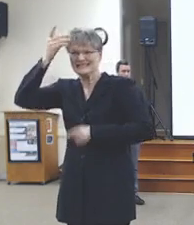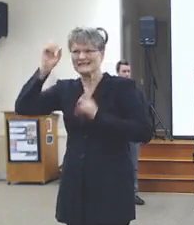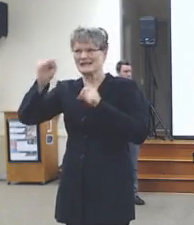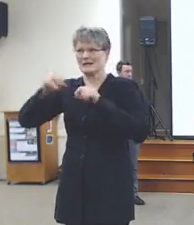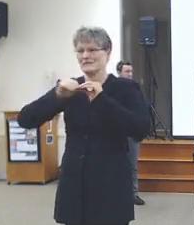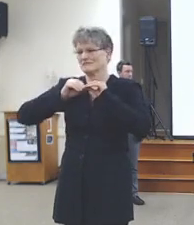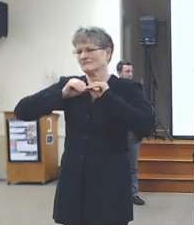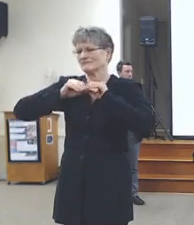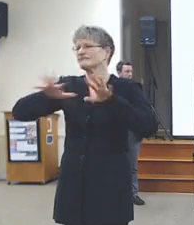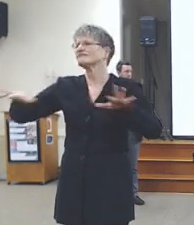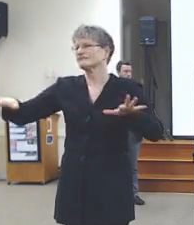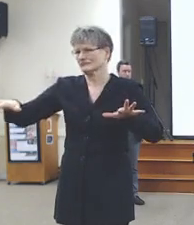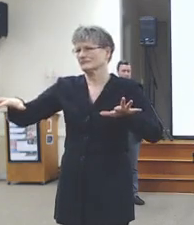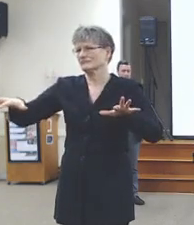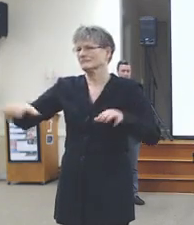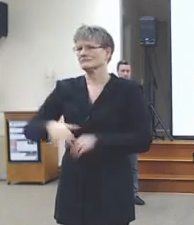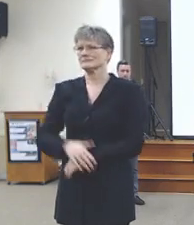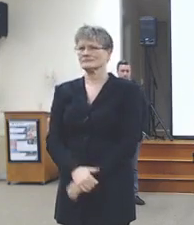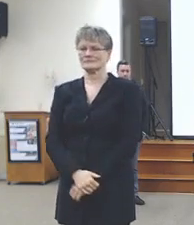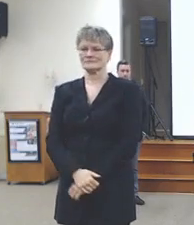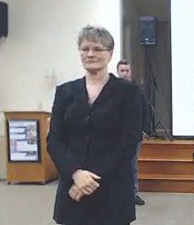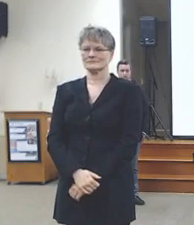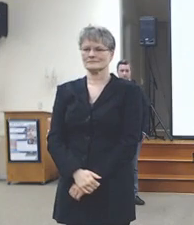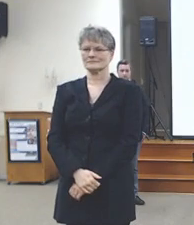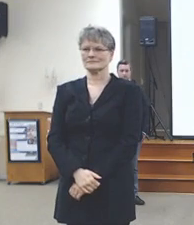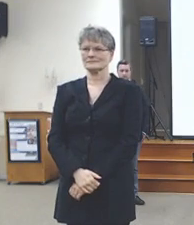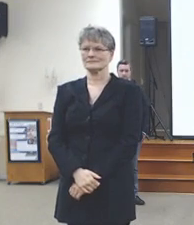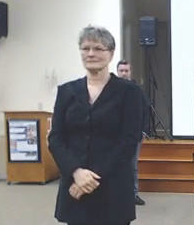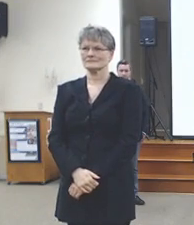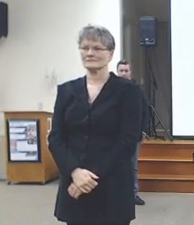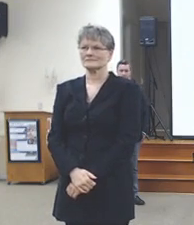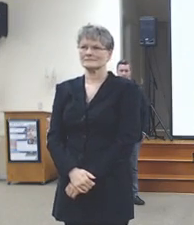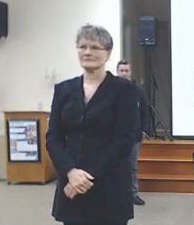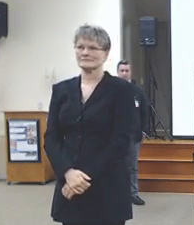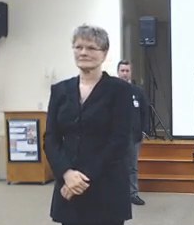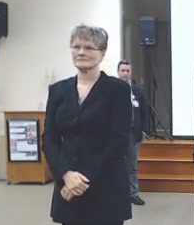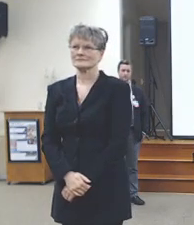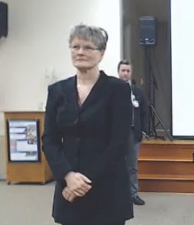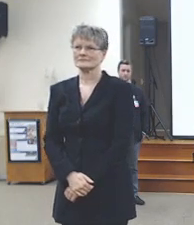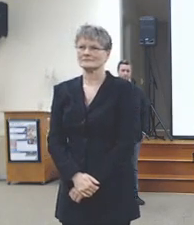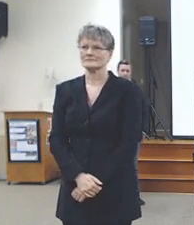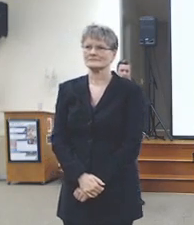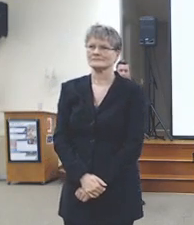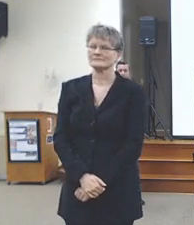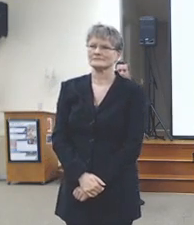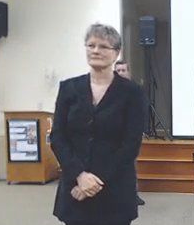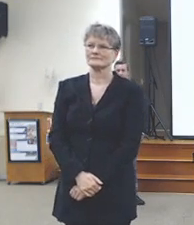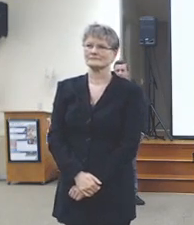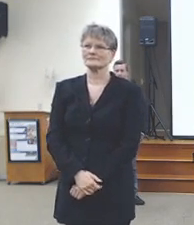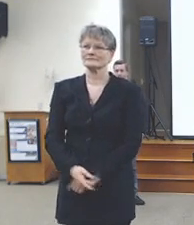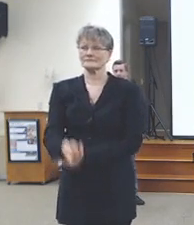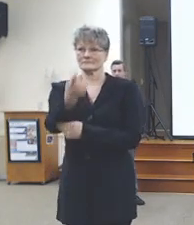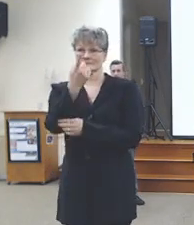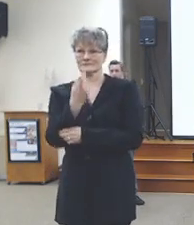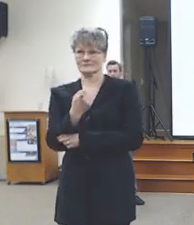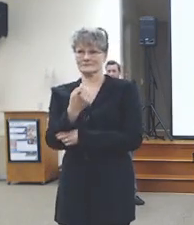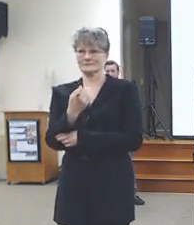of course a new virus. This is kind of a question I think for a medical provider